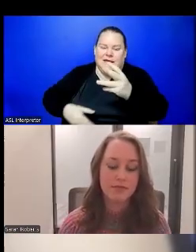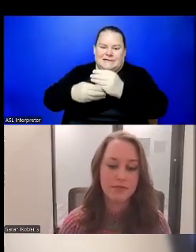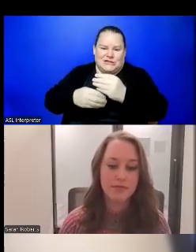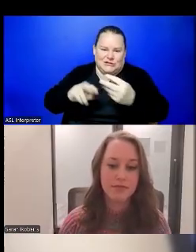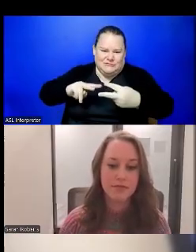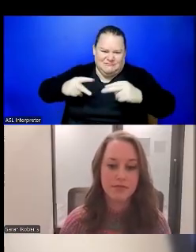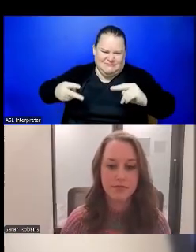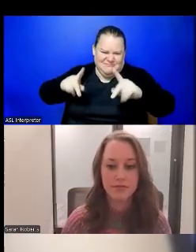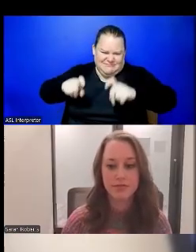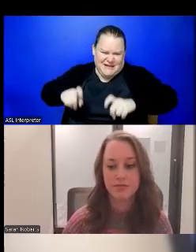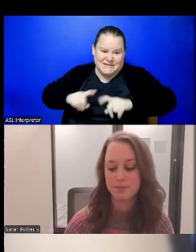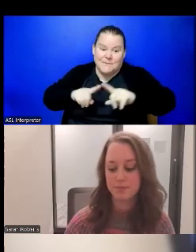to confirm the diagnosis.